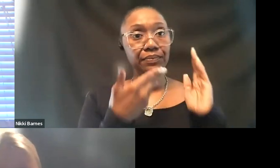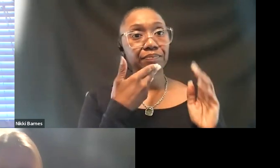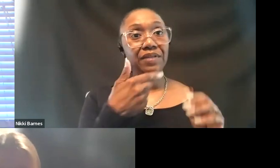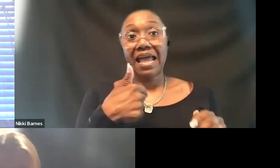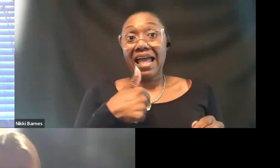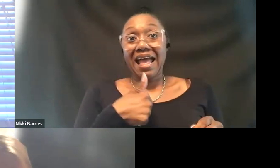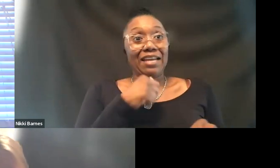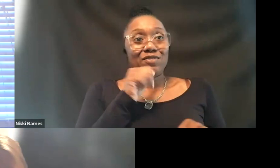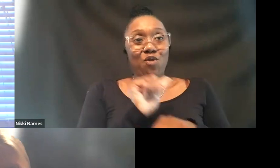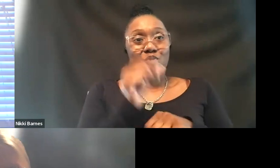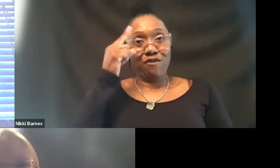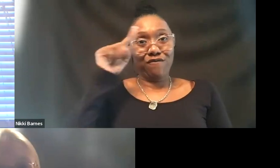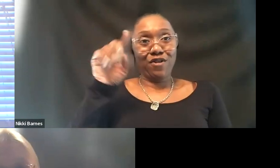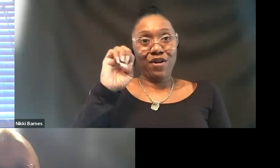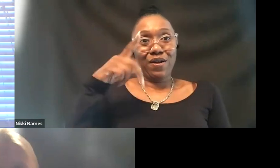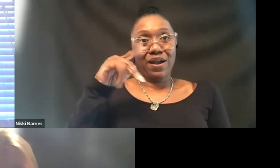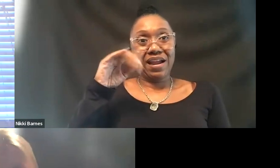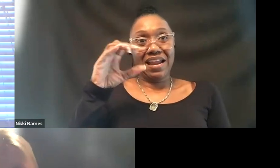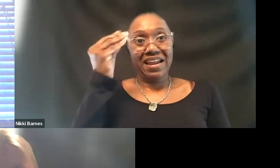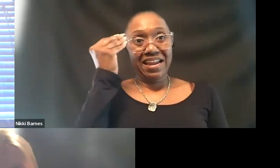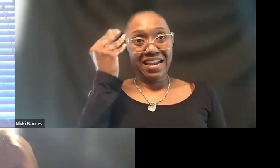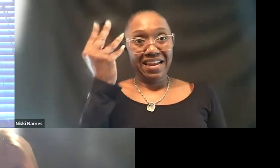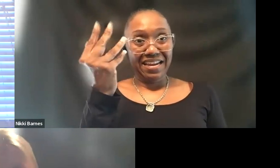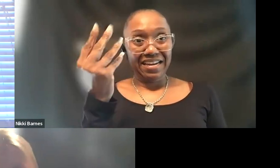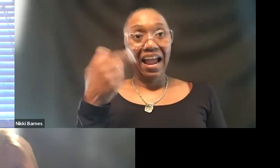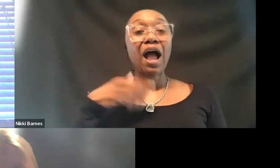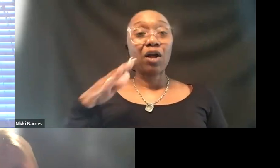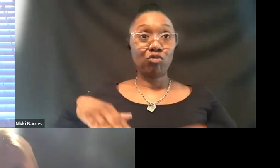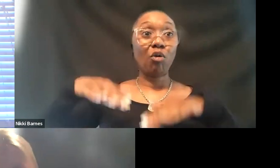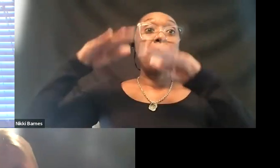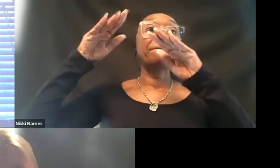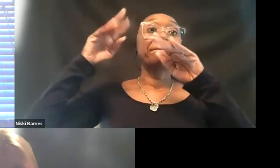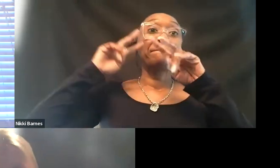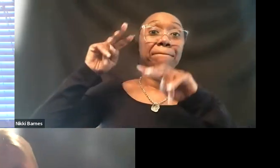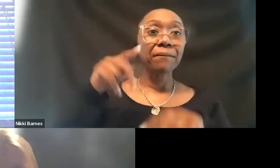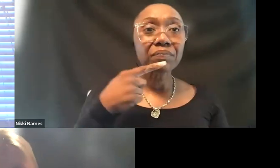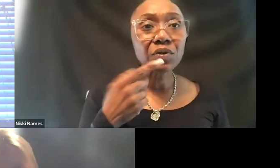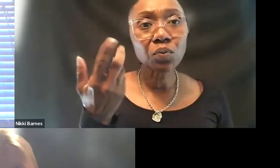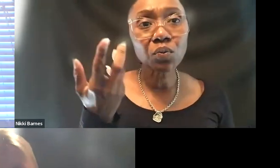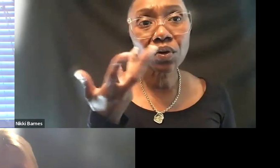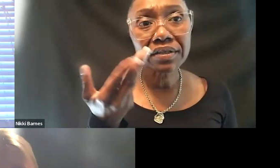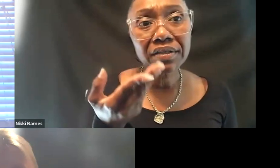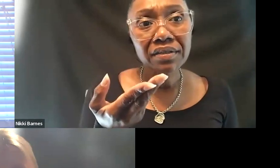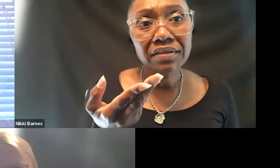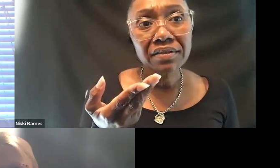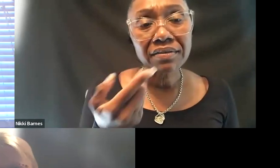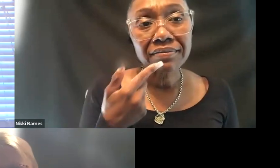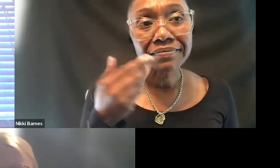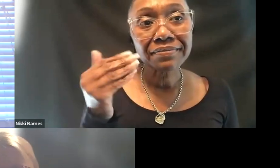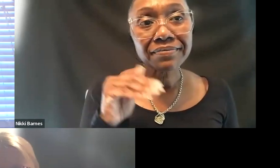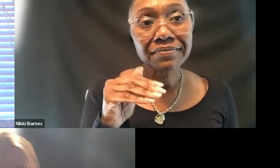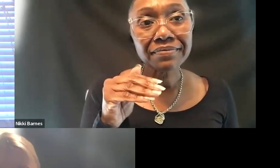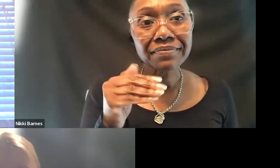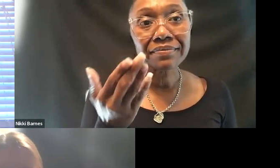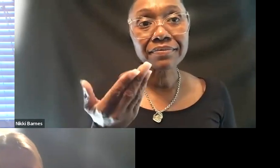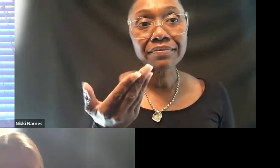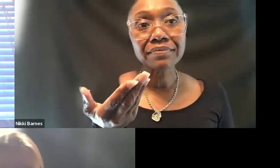Okay, thank you, Dr. Stevens. In the You will what?